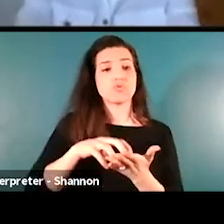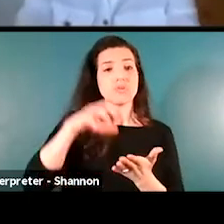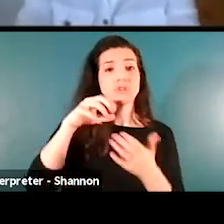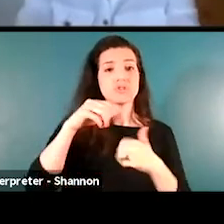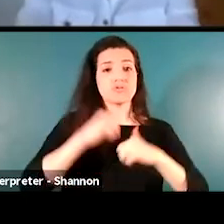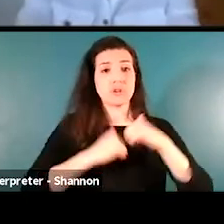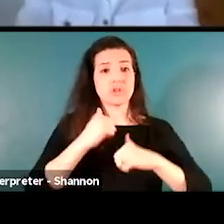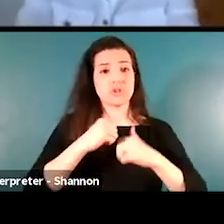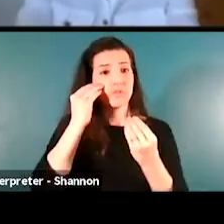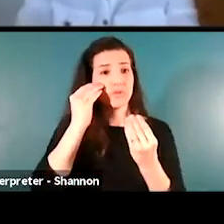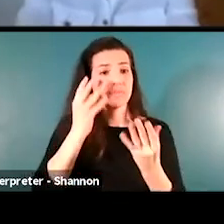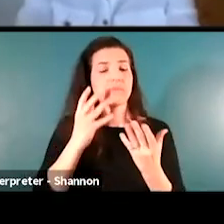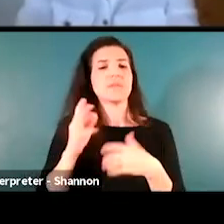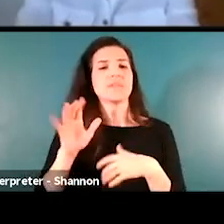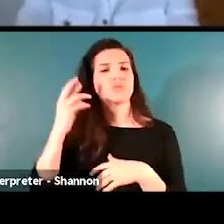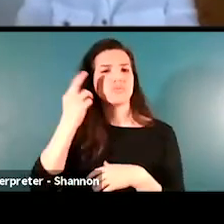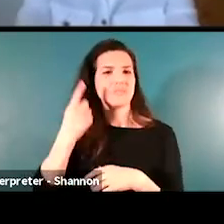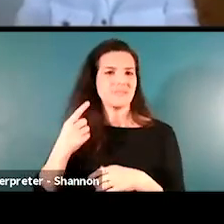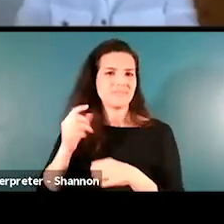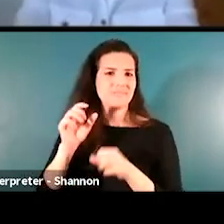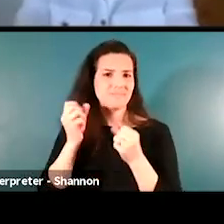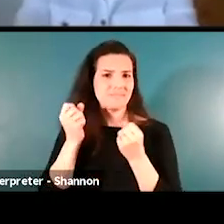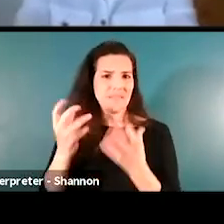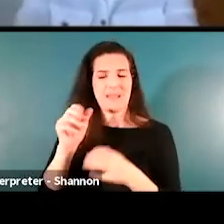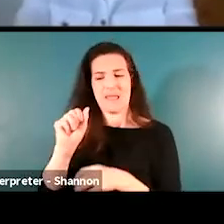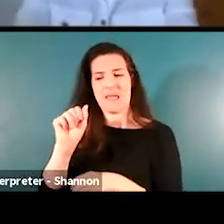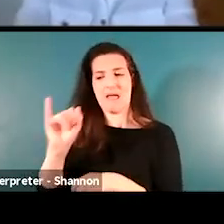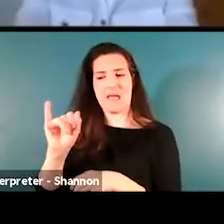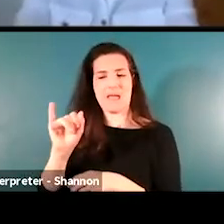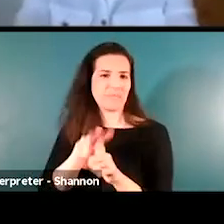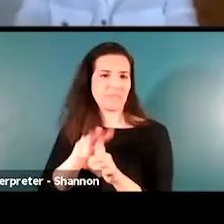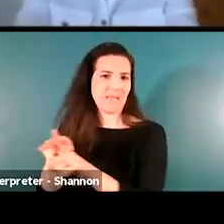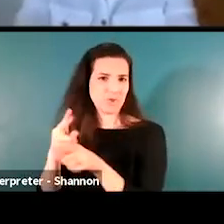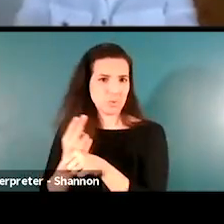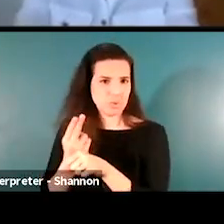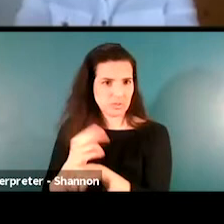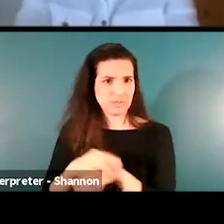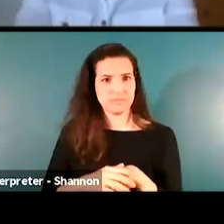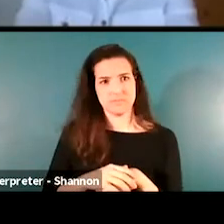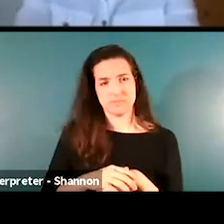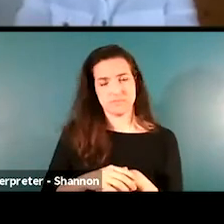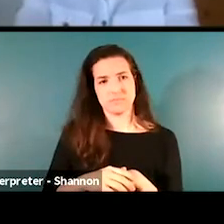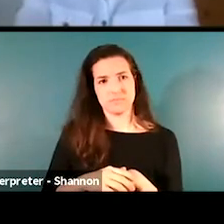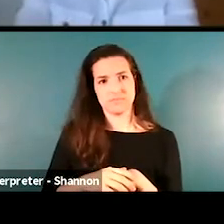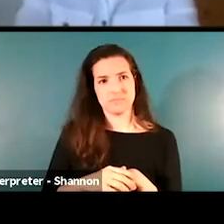in many AI applications, which mainly require completion of missing data.